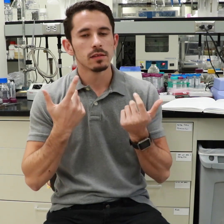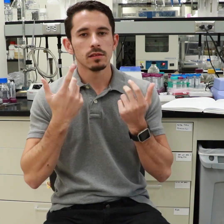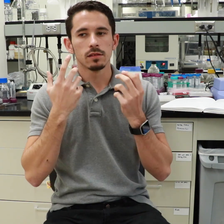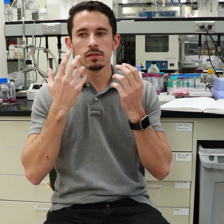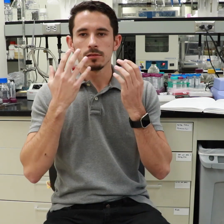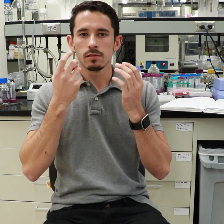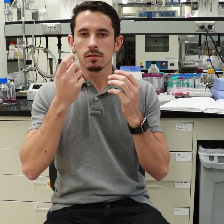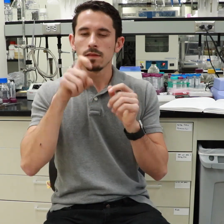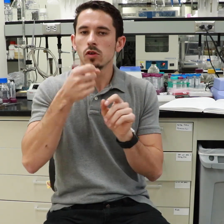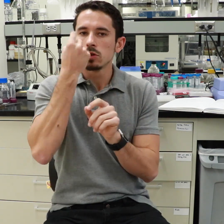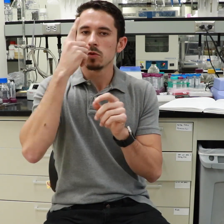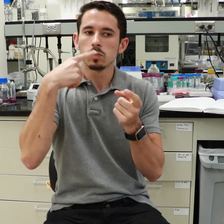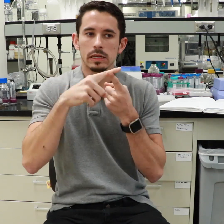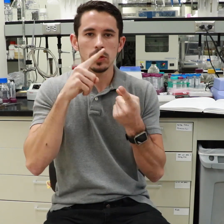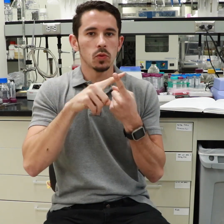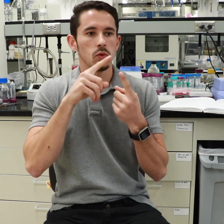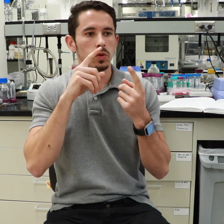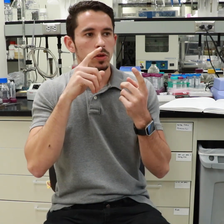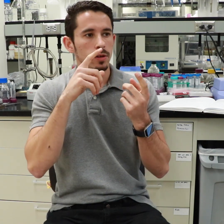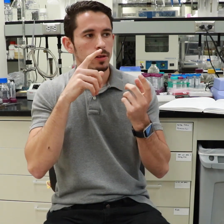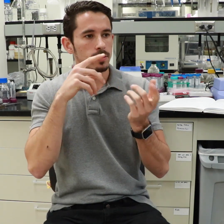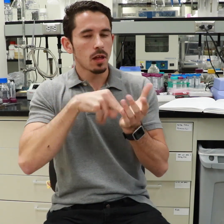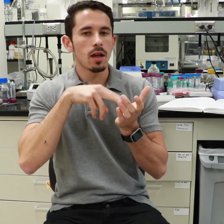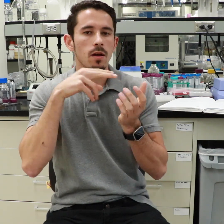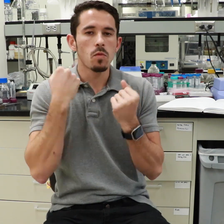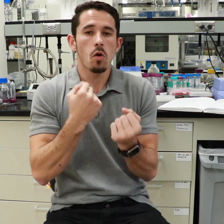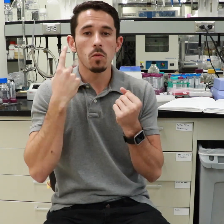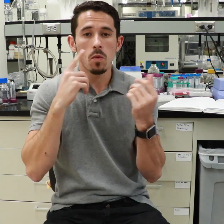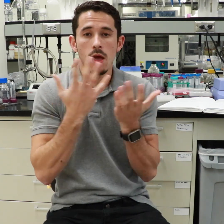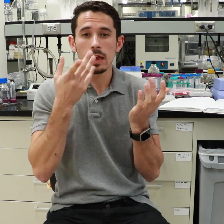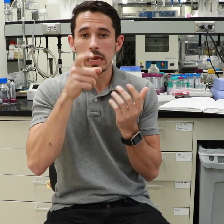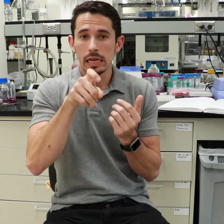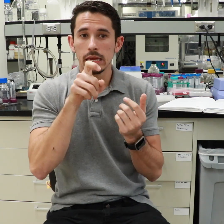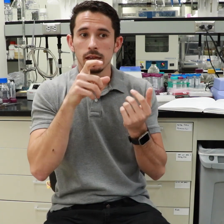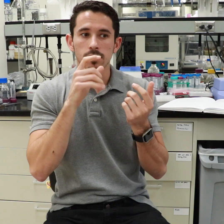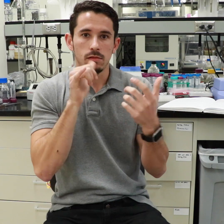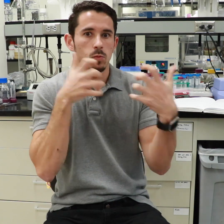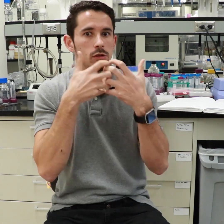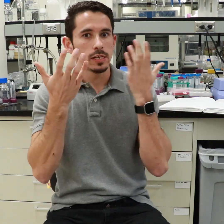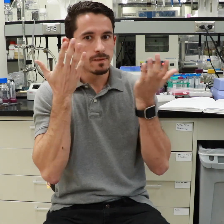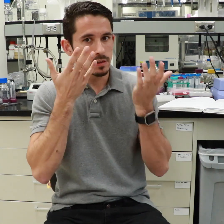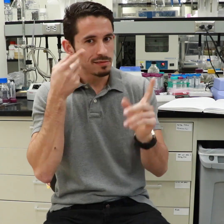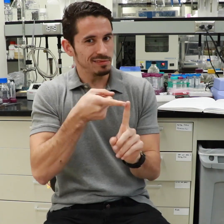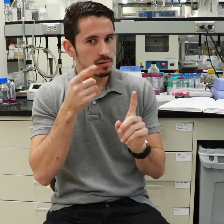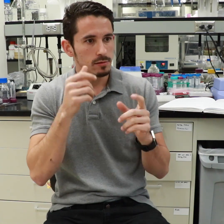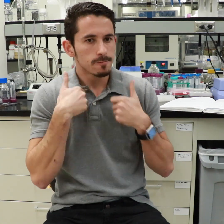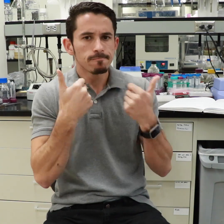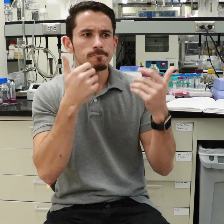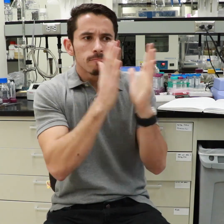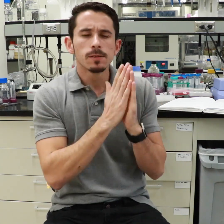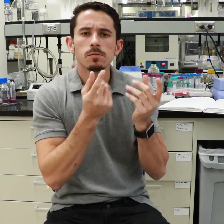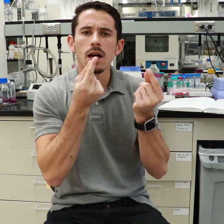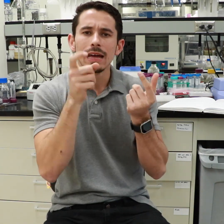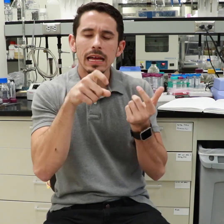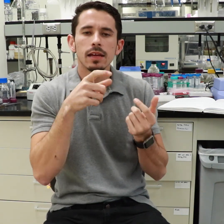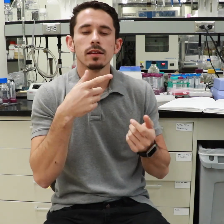You need to know when to stand for something you need, especially when you request accommodations. Be assertive and ask for what you need.